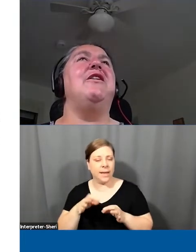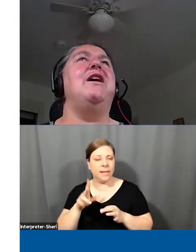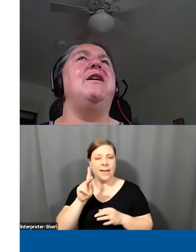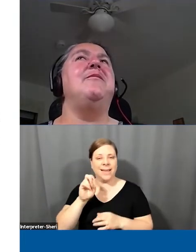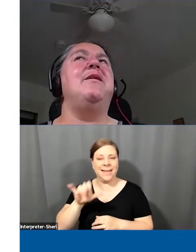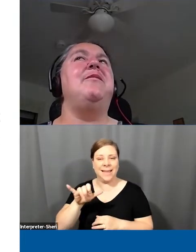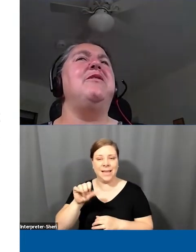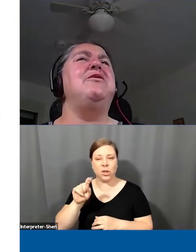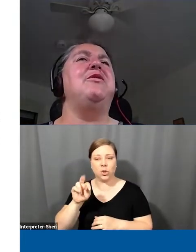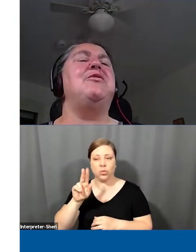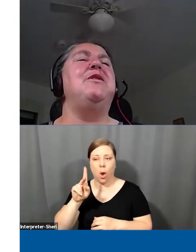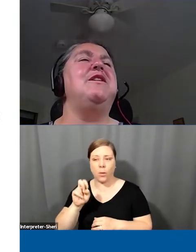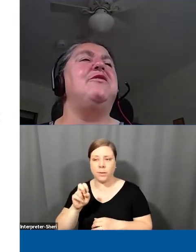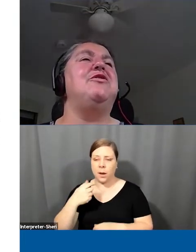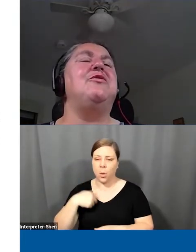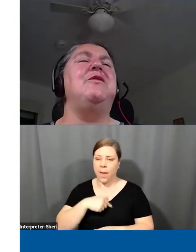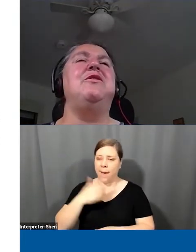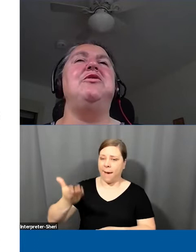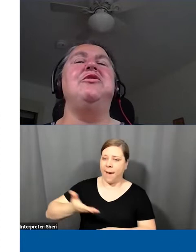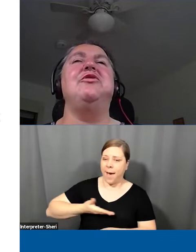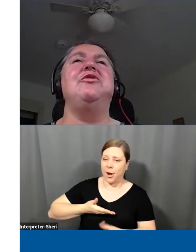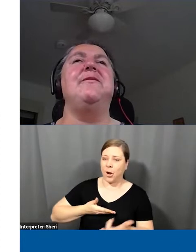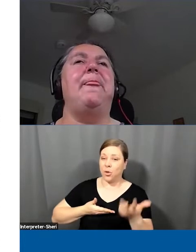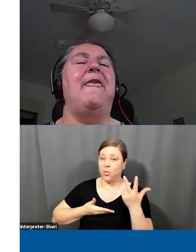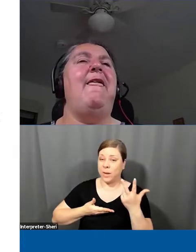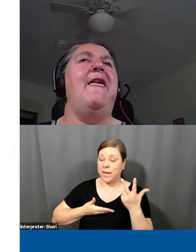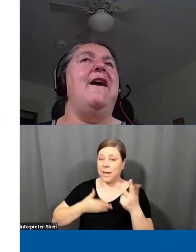It was about three different screen reader users.